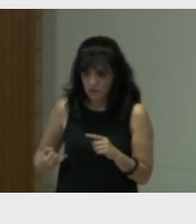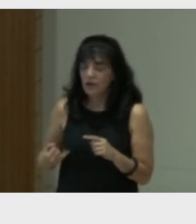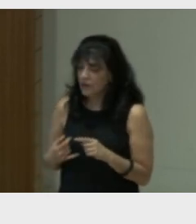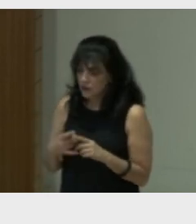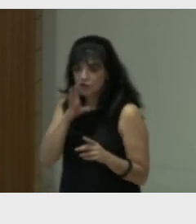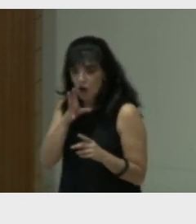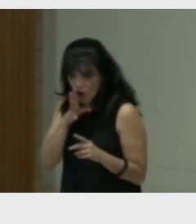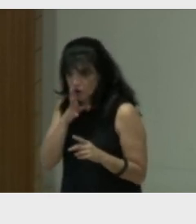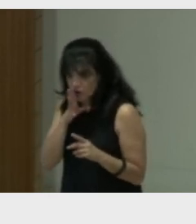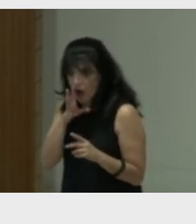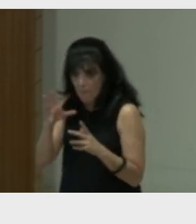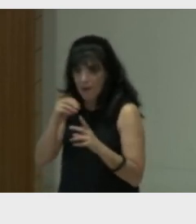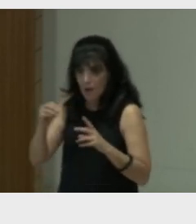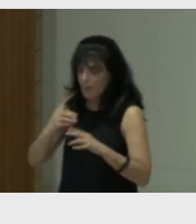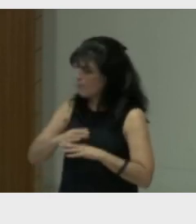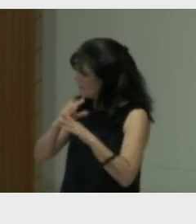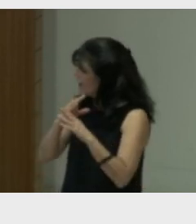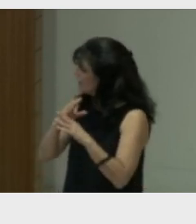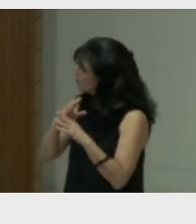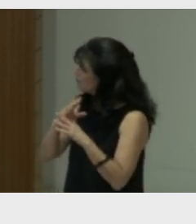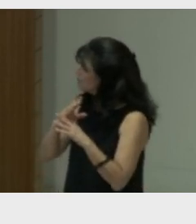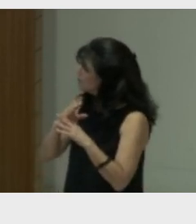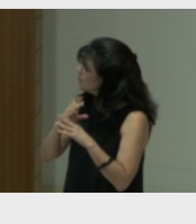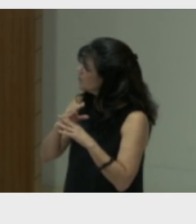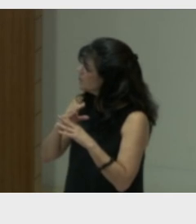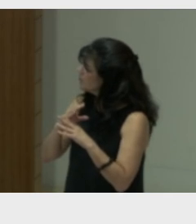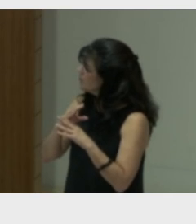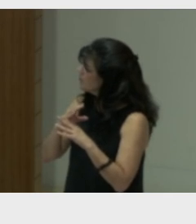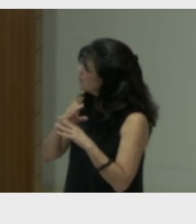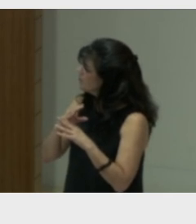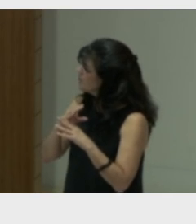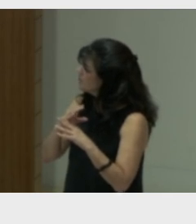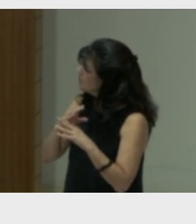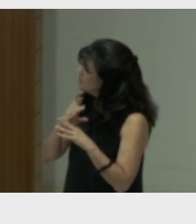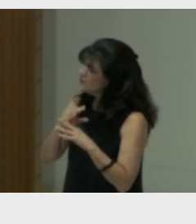Simon did a lot of work on preparing, all people can be at risk